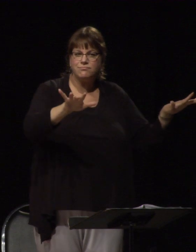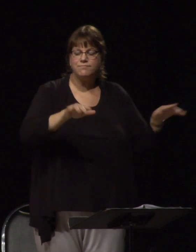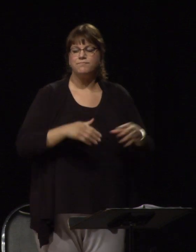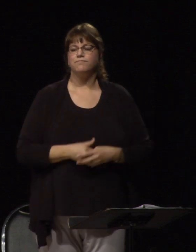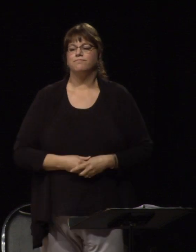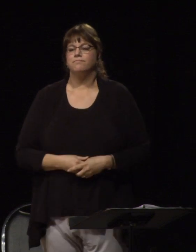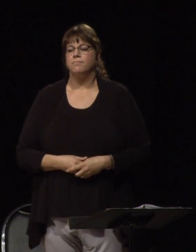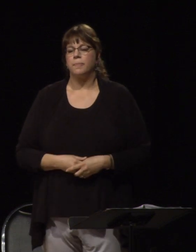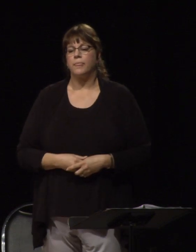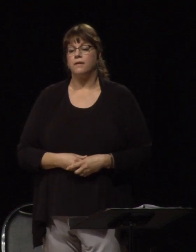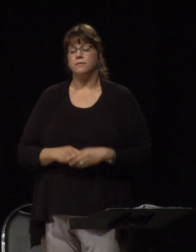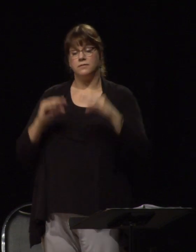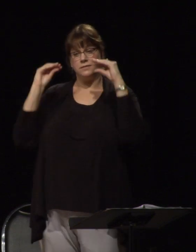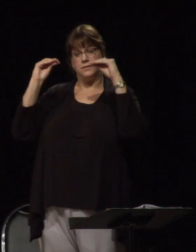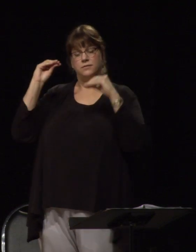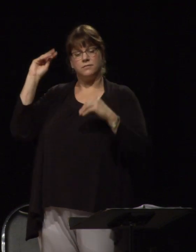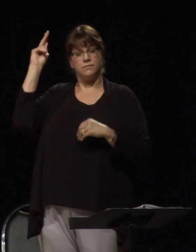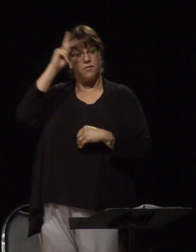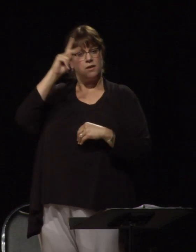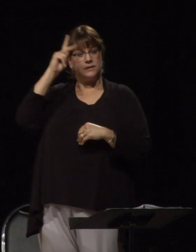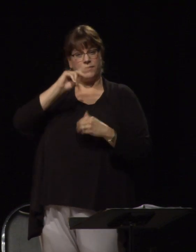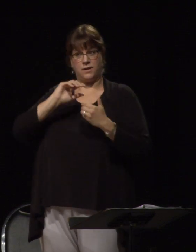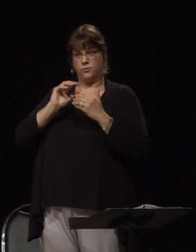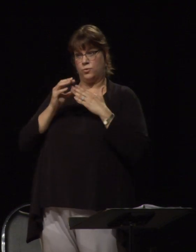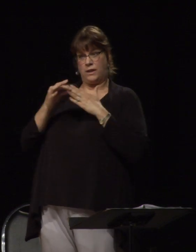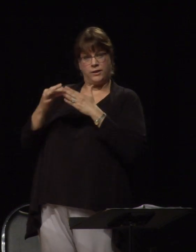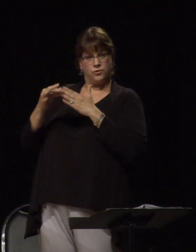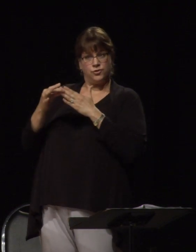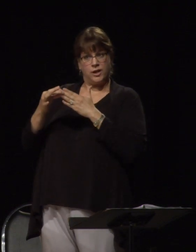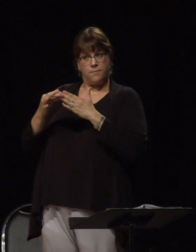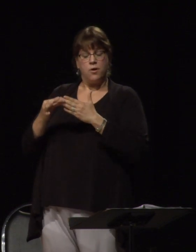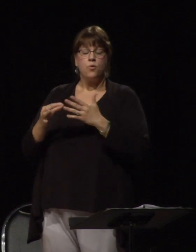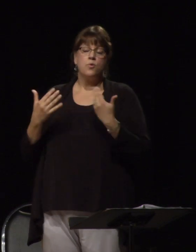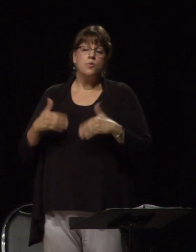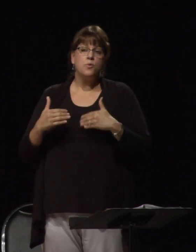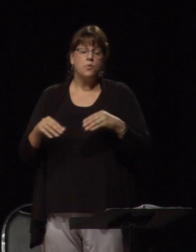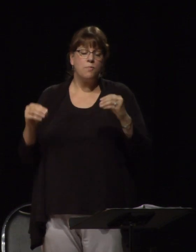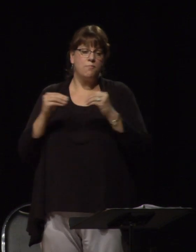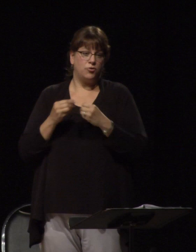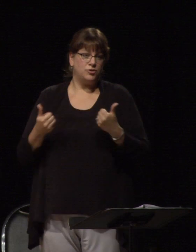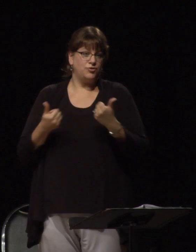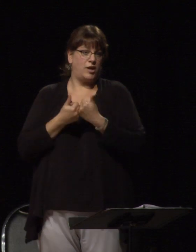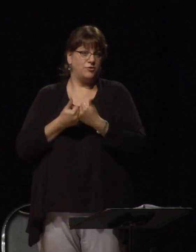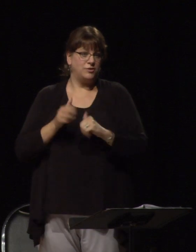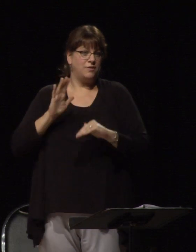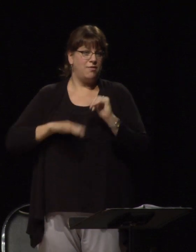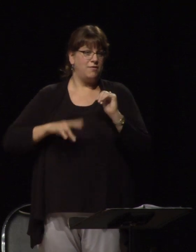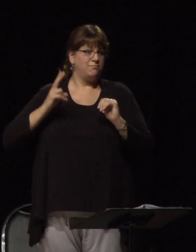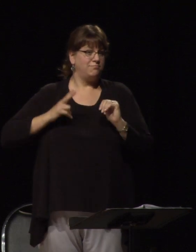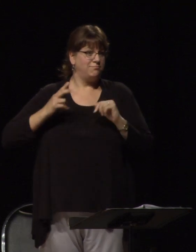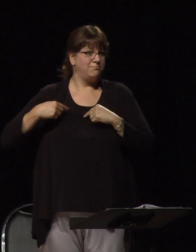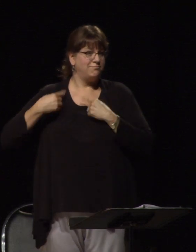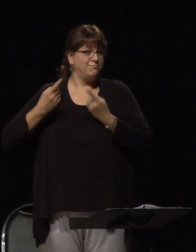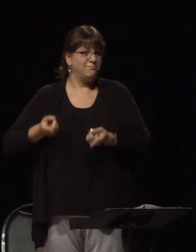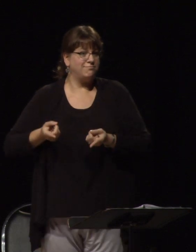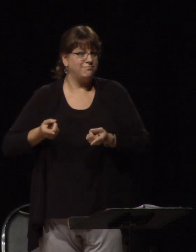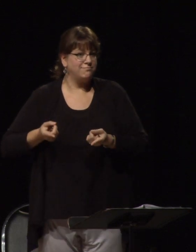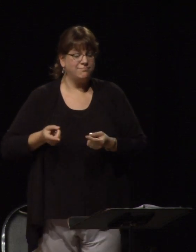CHALLENGED AS NEVER BEFORE. EARLIER THIS YEAR, GEORGIA TECH ANNOUNCED AN EXPERIMENTAL